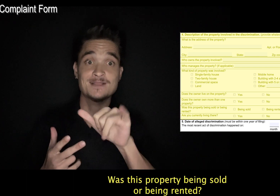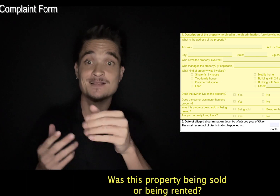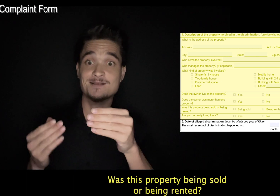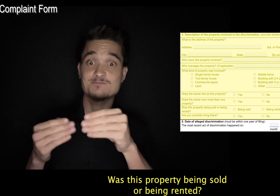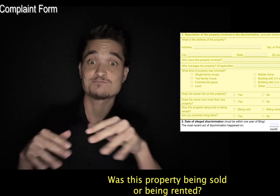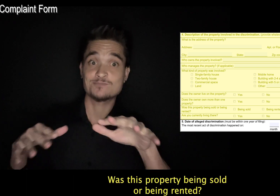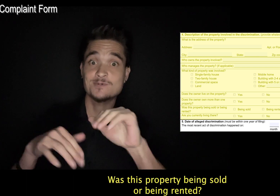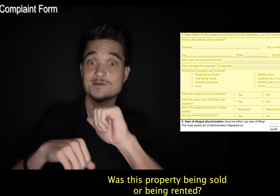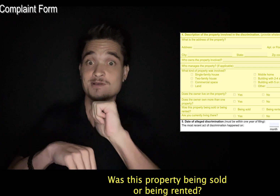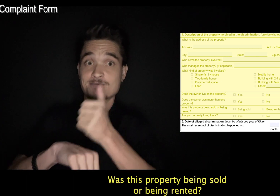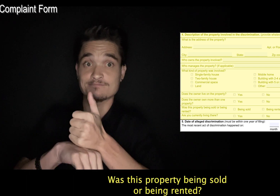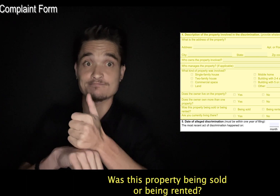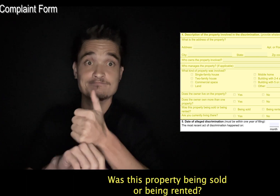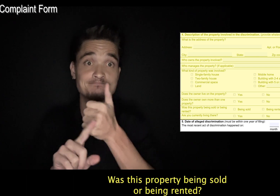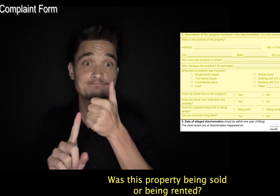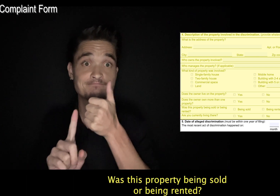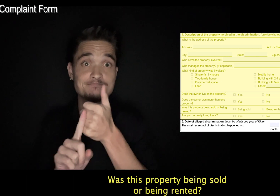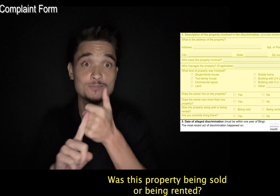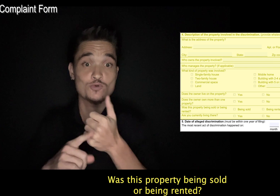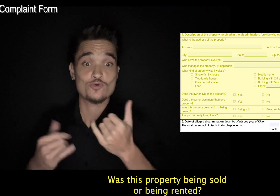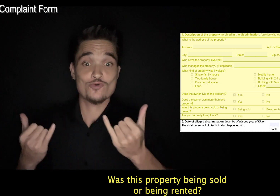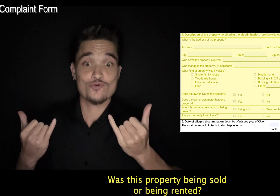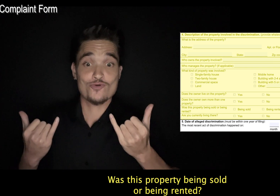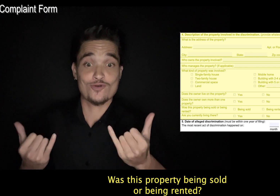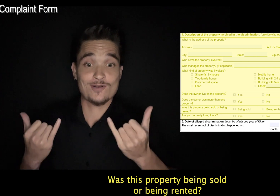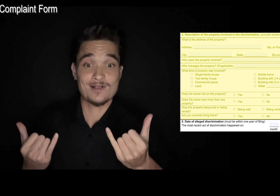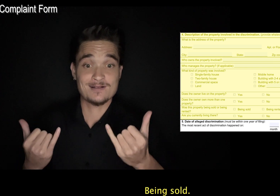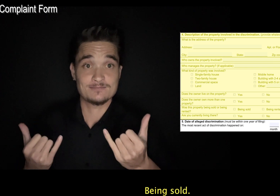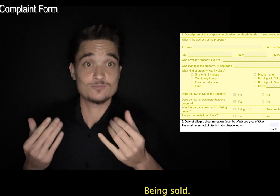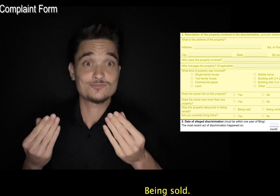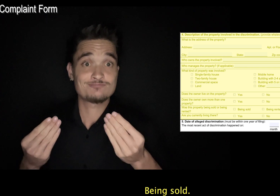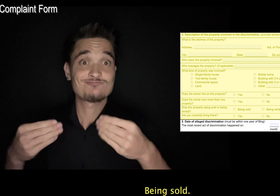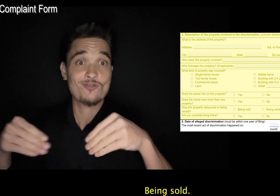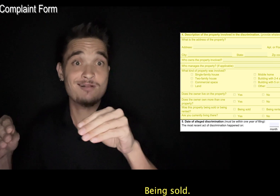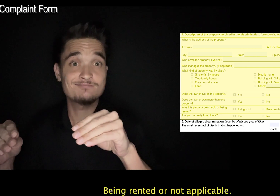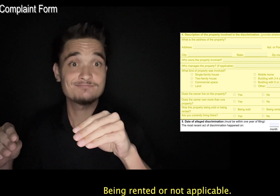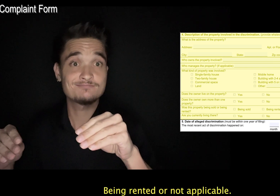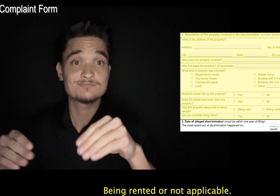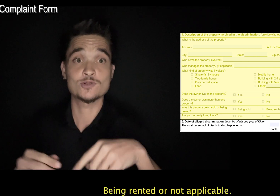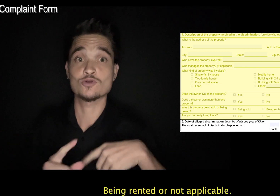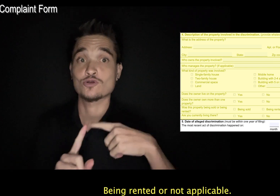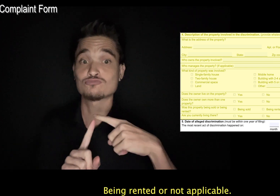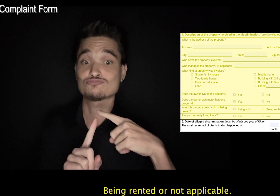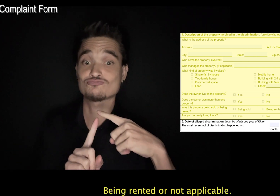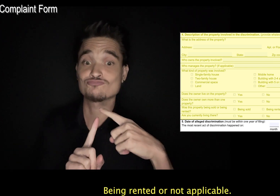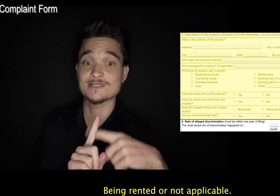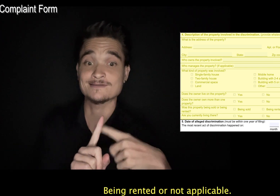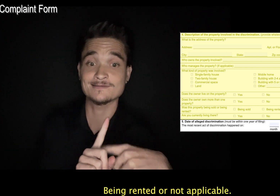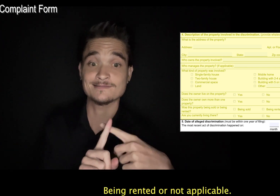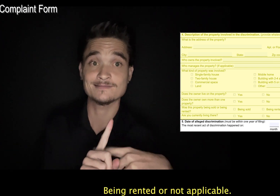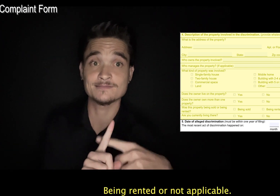Was this property being sold or being rented? Being sold. Being rented or not applicable.